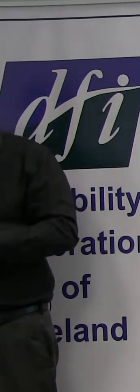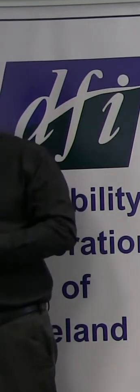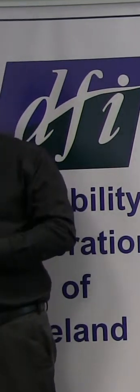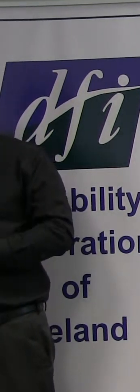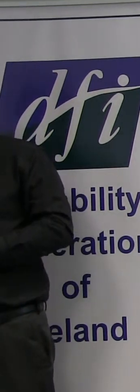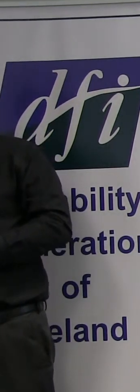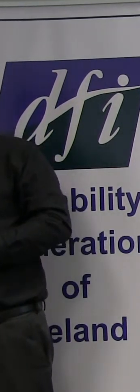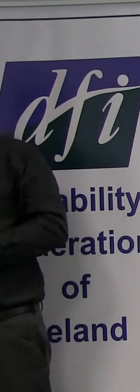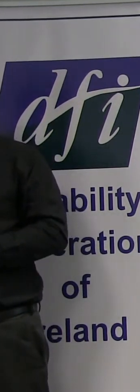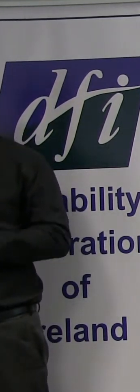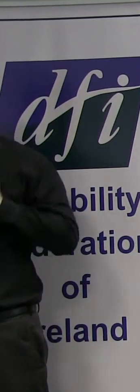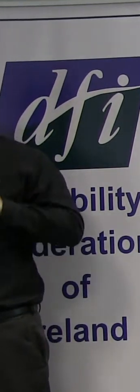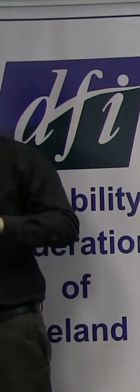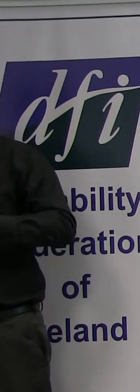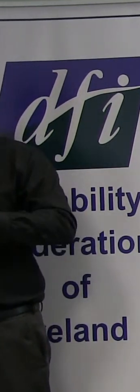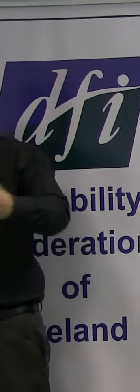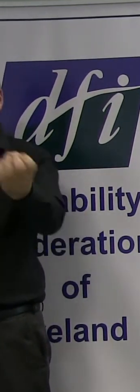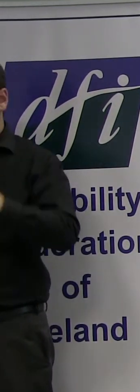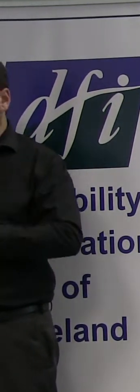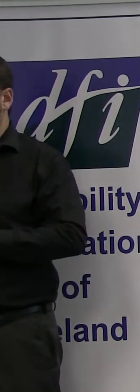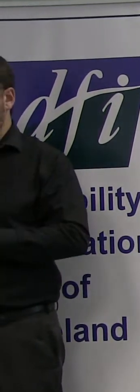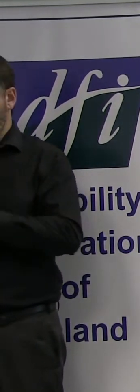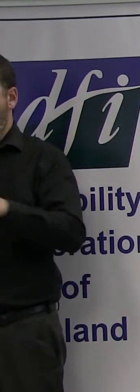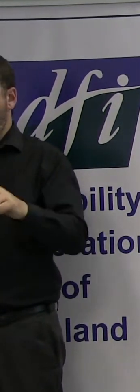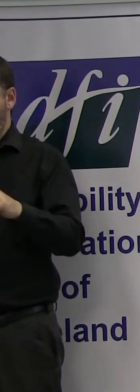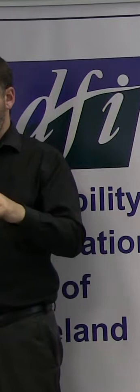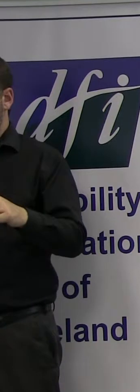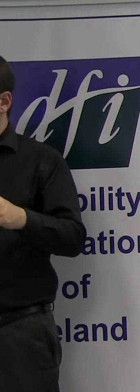you won't come to mind charge you because we don't agree with their